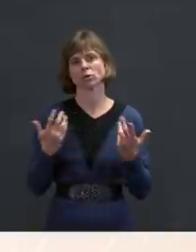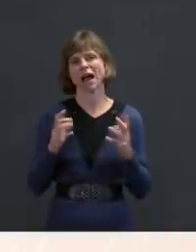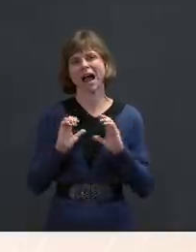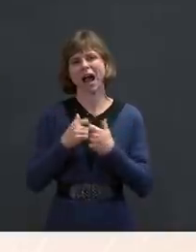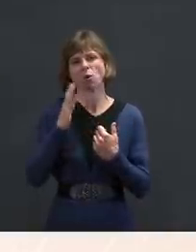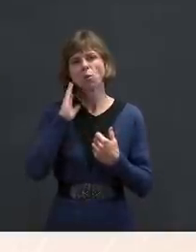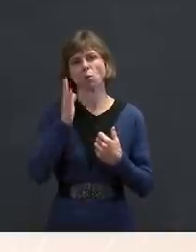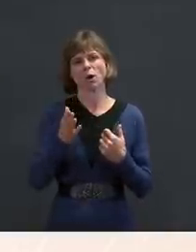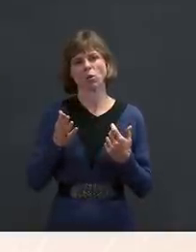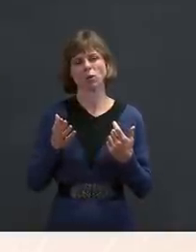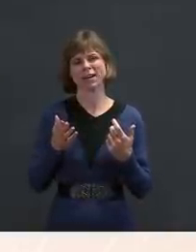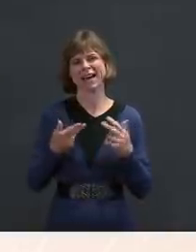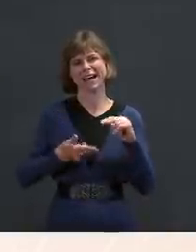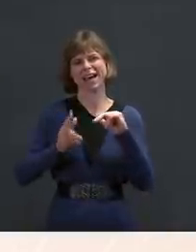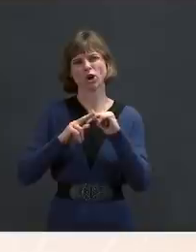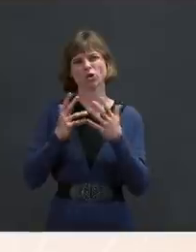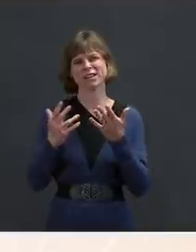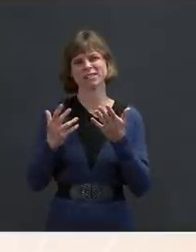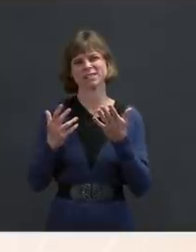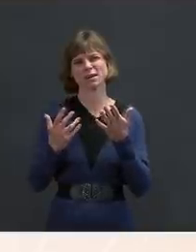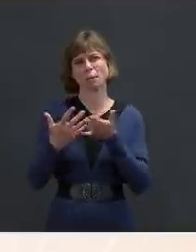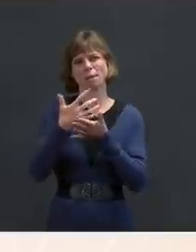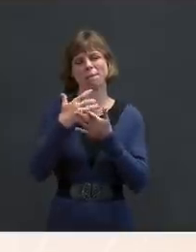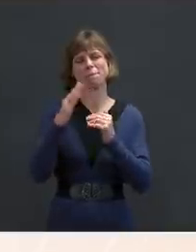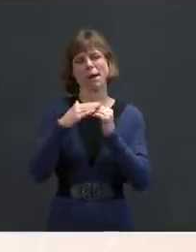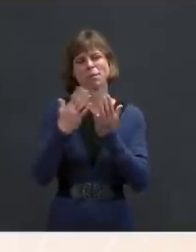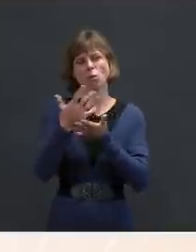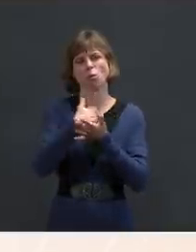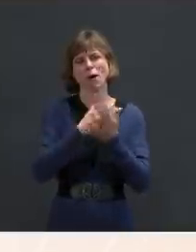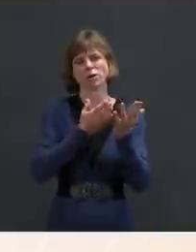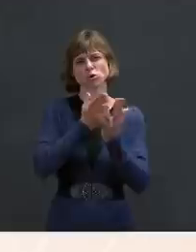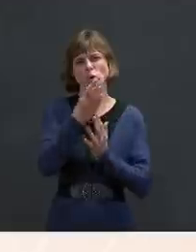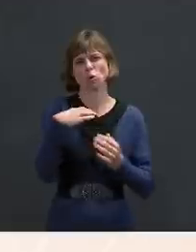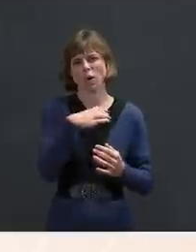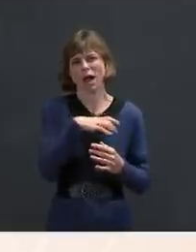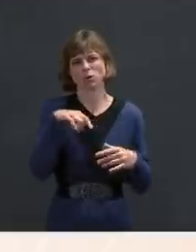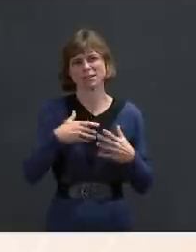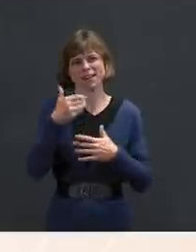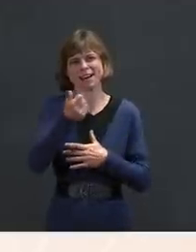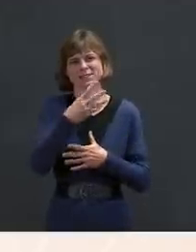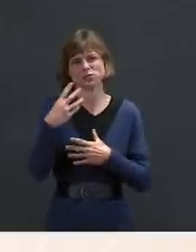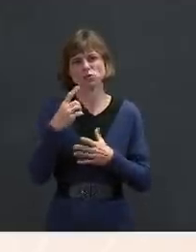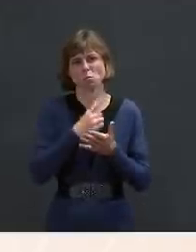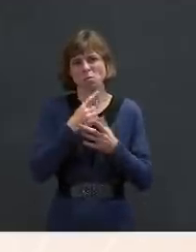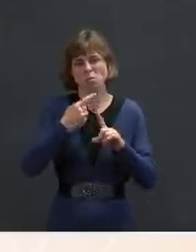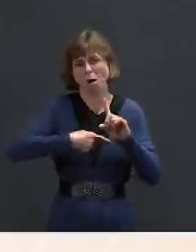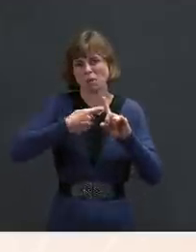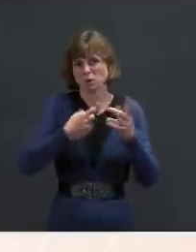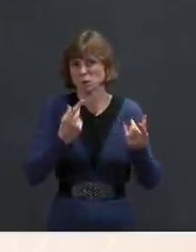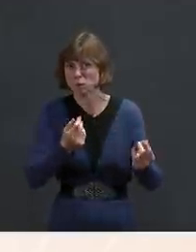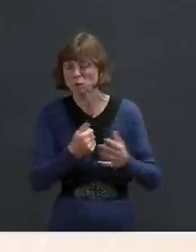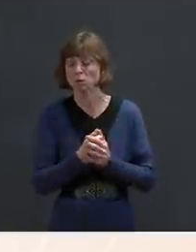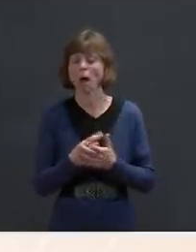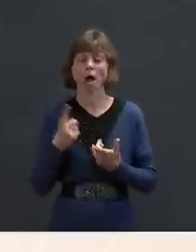over the next several months? Ms. Psaki: Well, it is an issue that the President remains committed to. He wants the minimum wage to be raised;